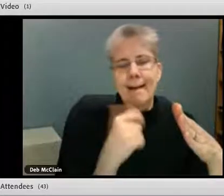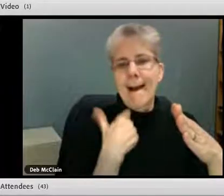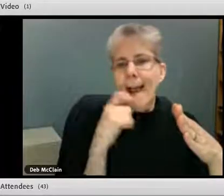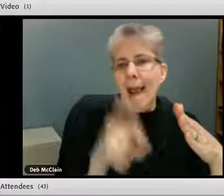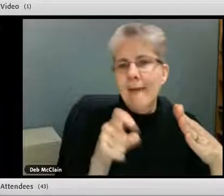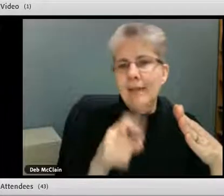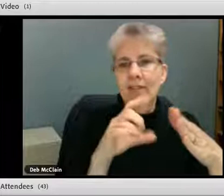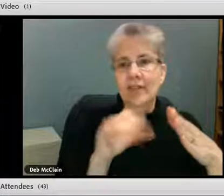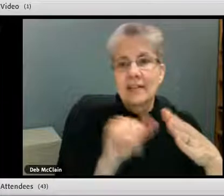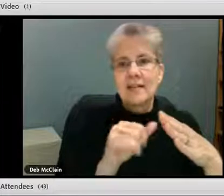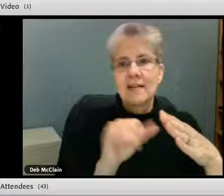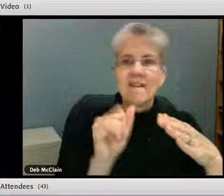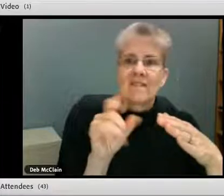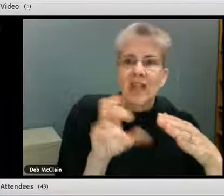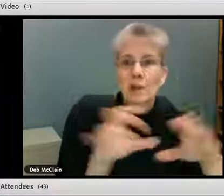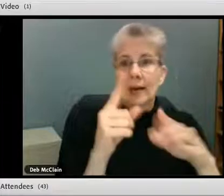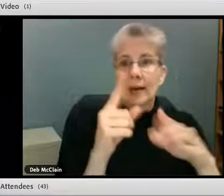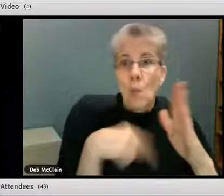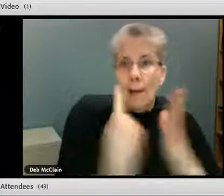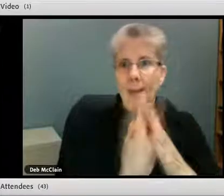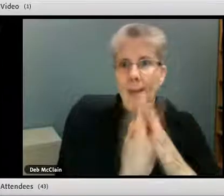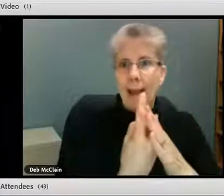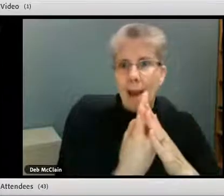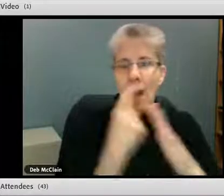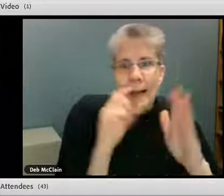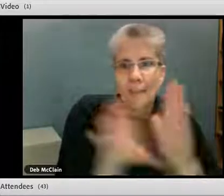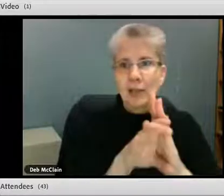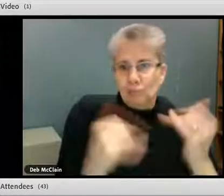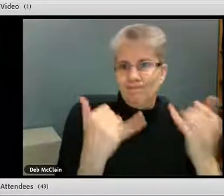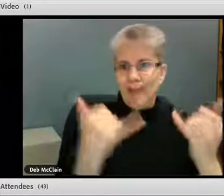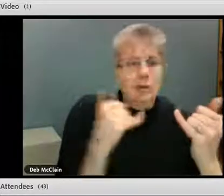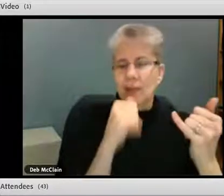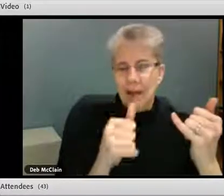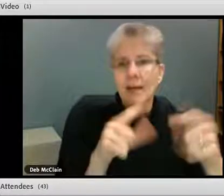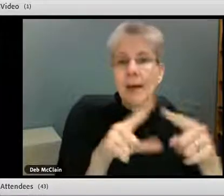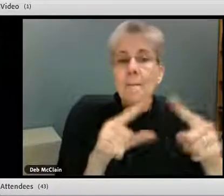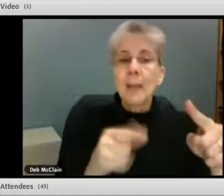I need an image immediately." But if you know you're working on something, and you're just struggling to find it,